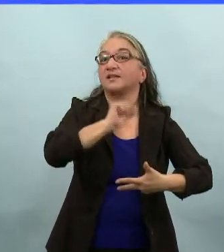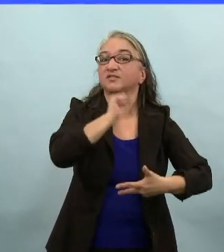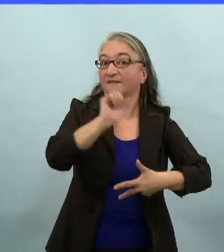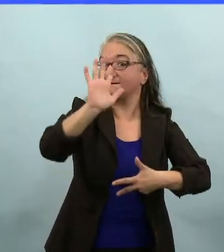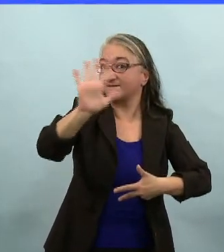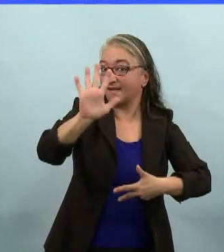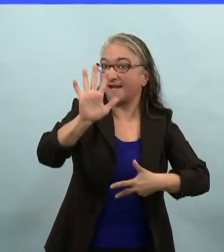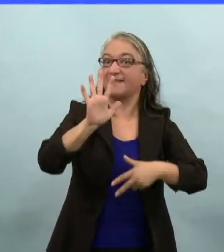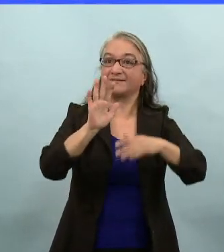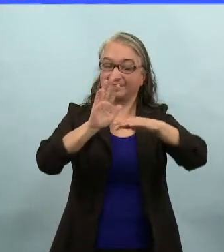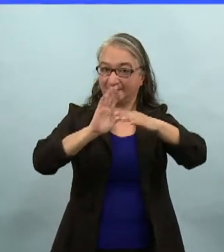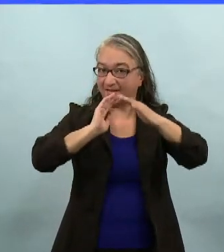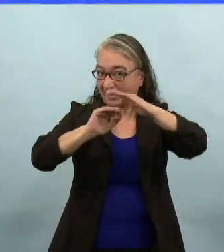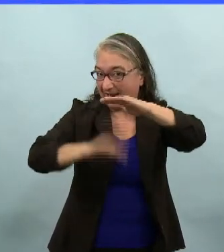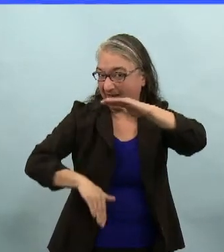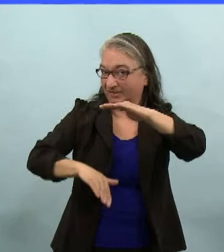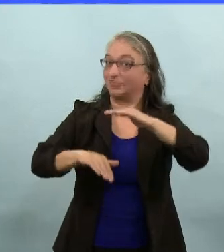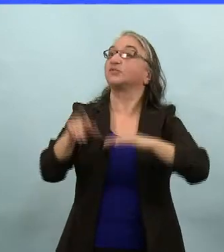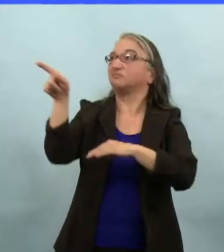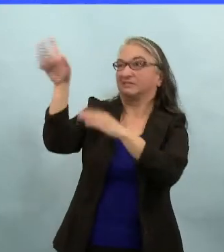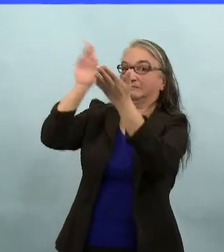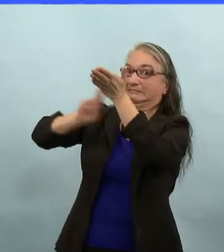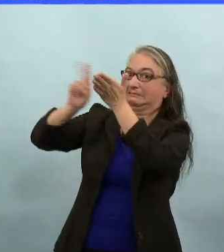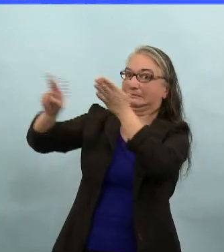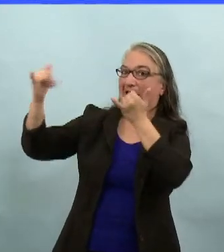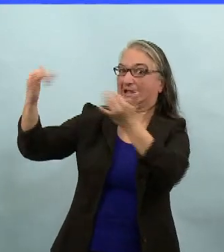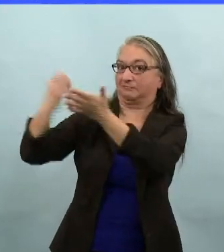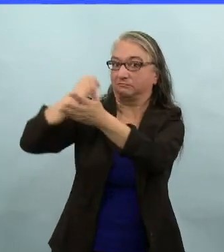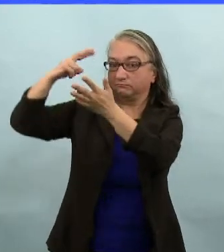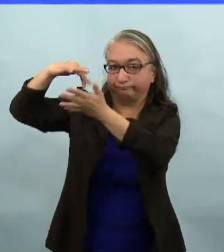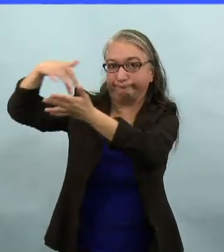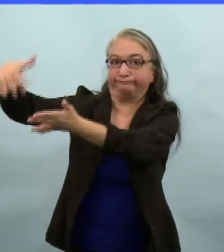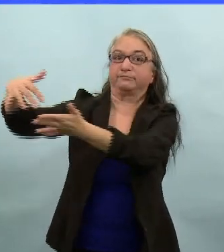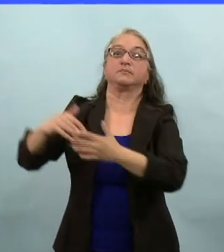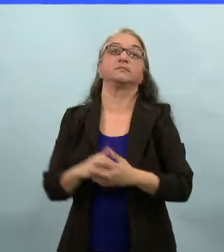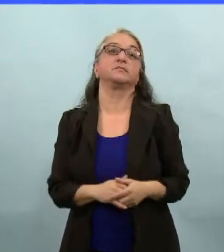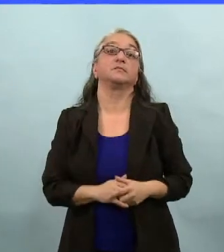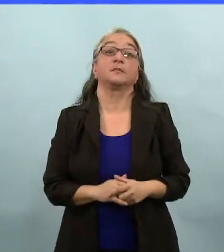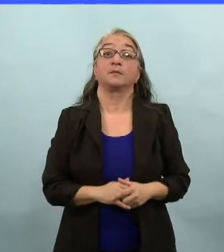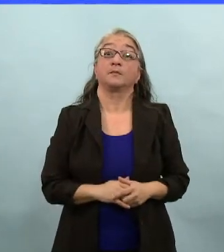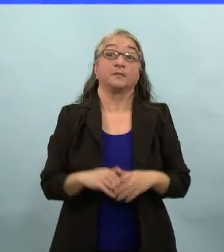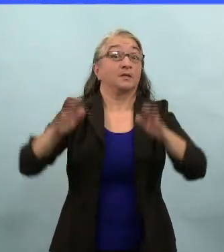for young children under the age of six but we haven't yet received any information our trial